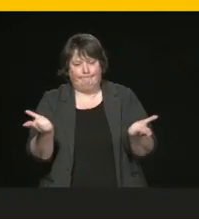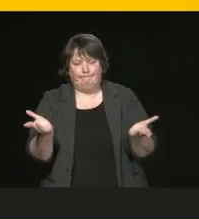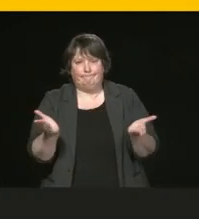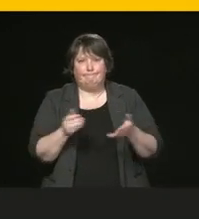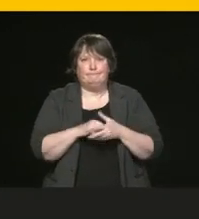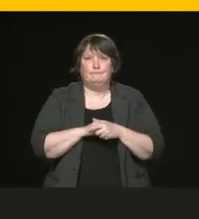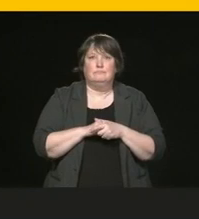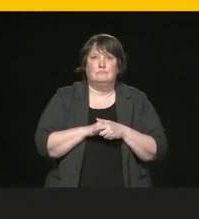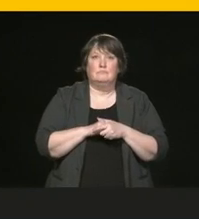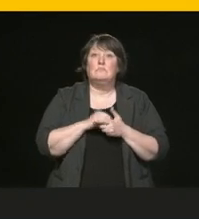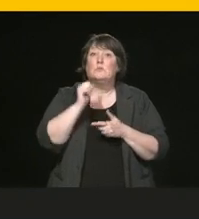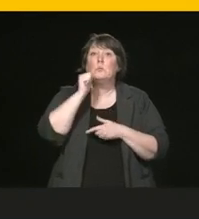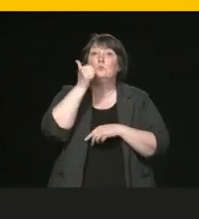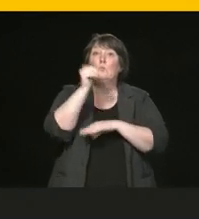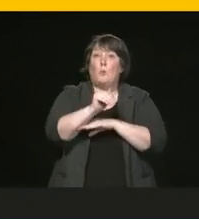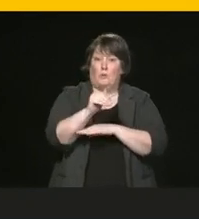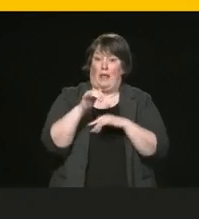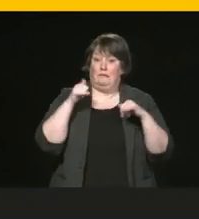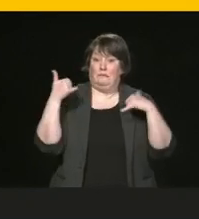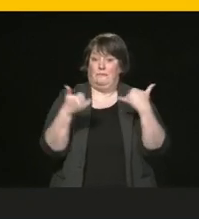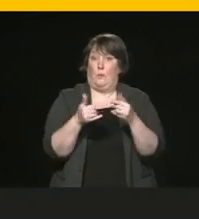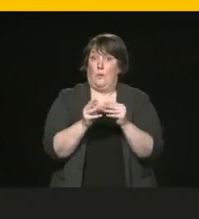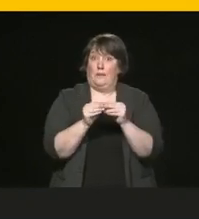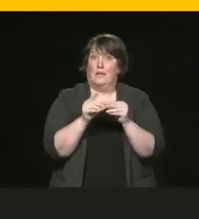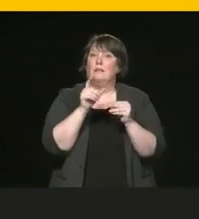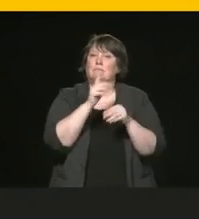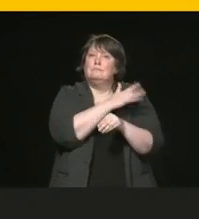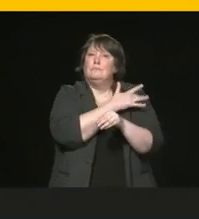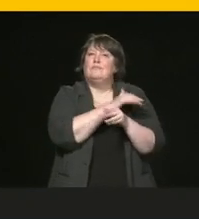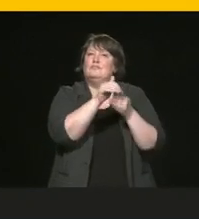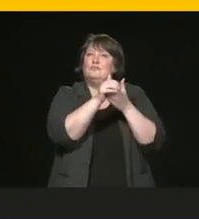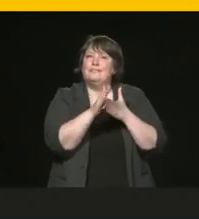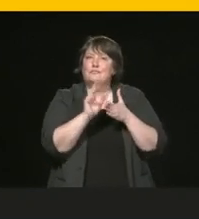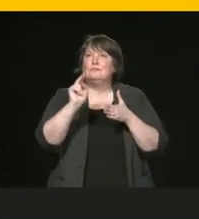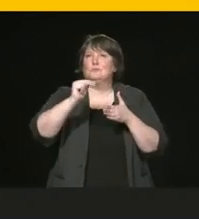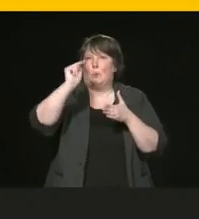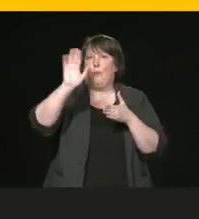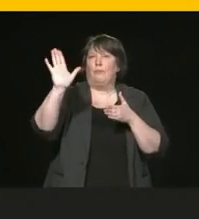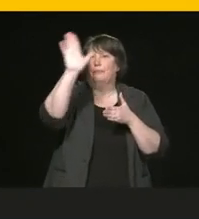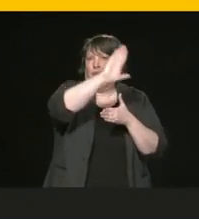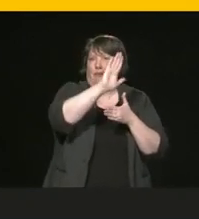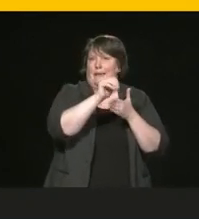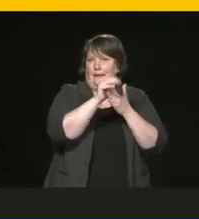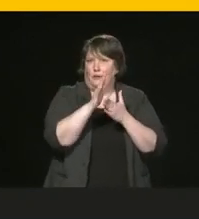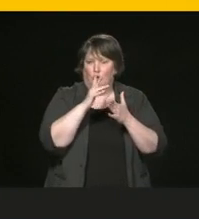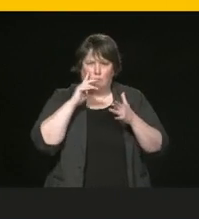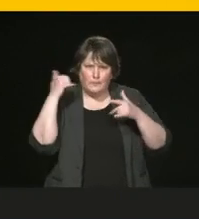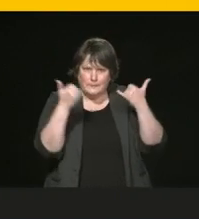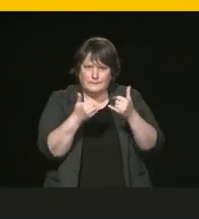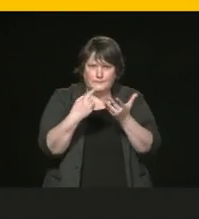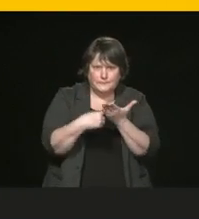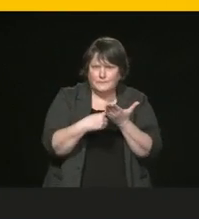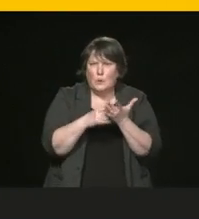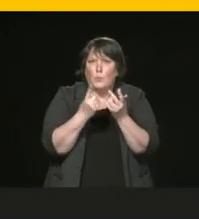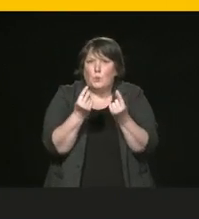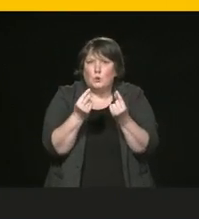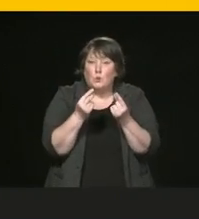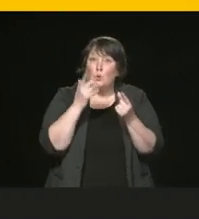FOR THEM AND THAT IS WHAT I WILL BE ADDRESSING WITH THE PREMIERS TOMORROW TO SEE HOW WE